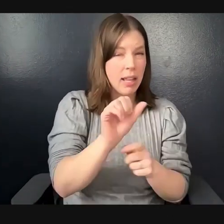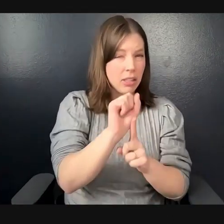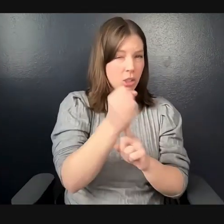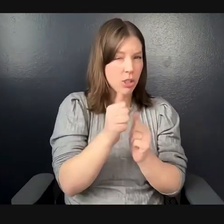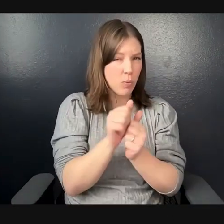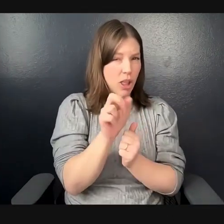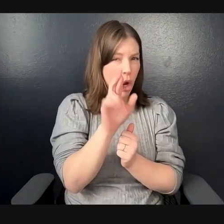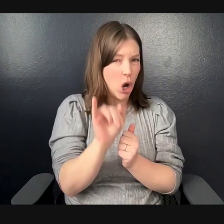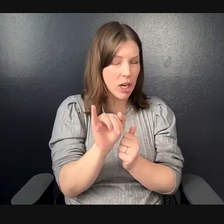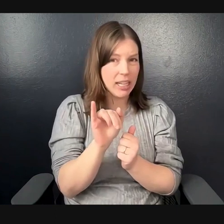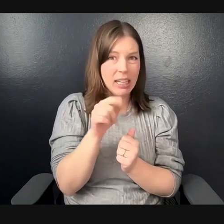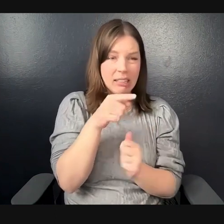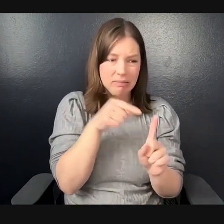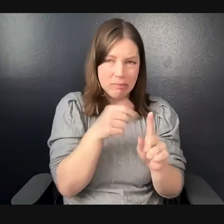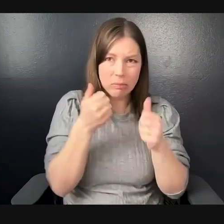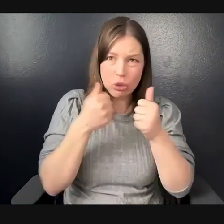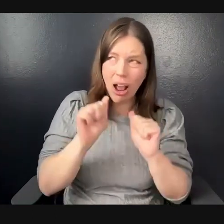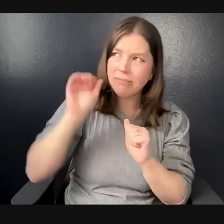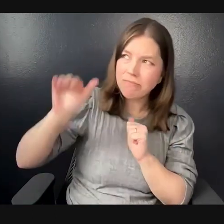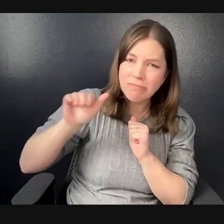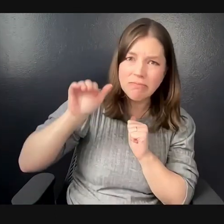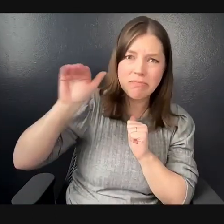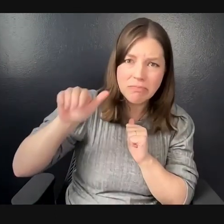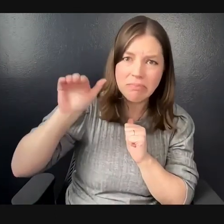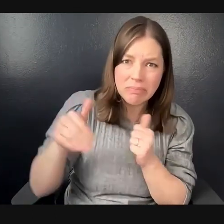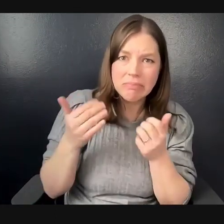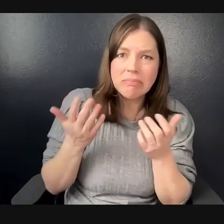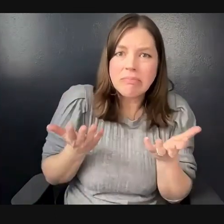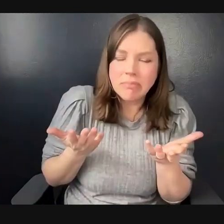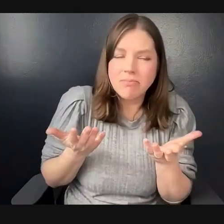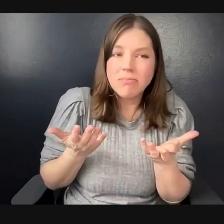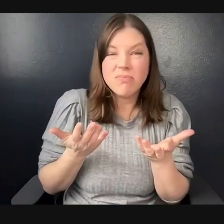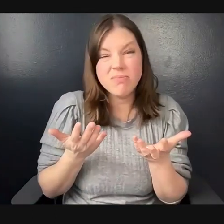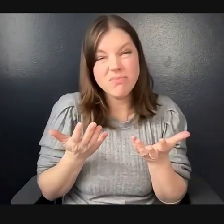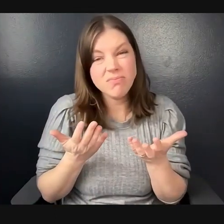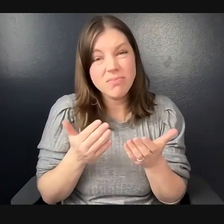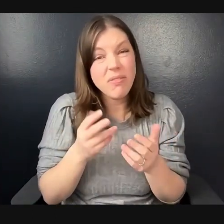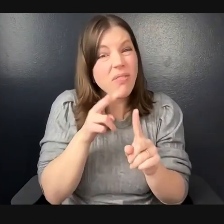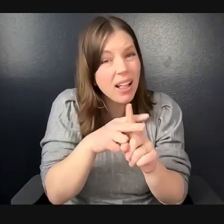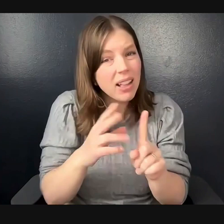Like the situation with Ari, they tried to talk to the disability services person.